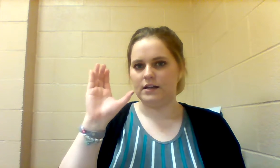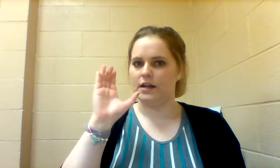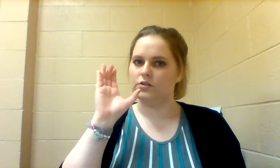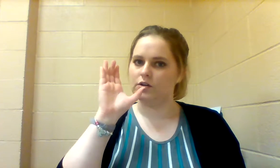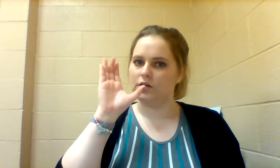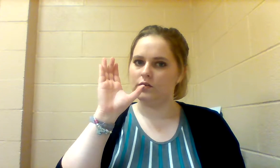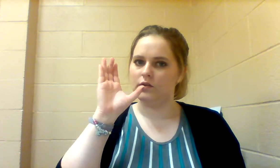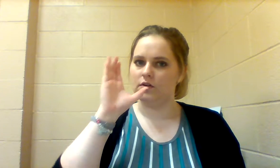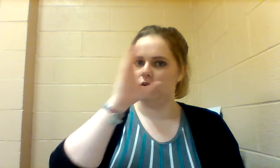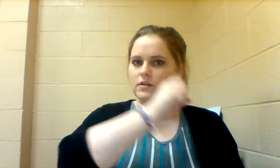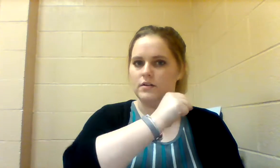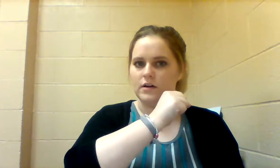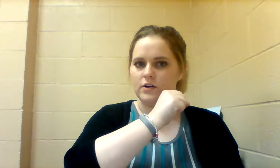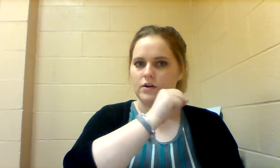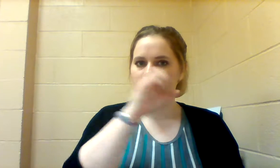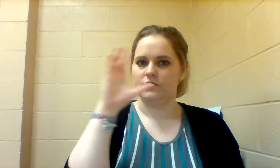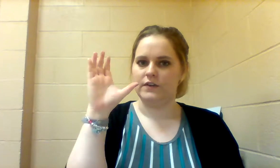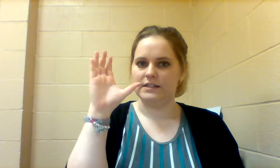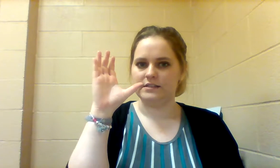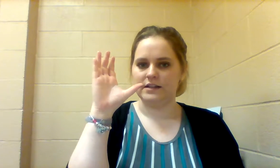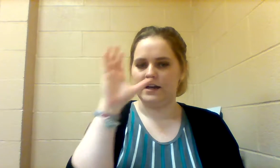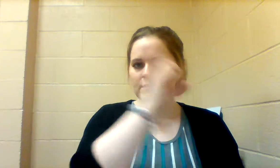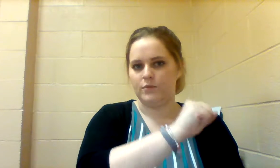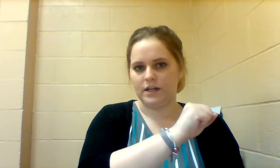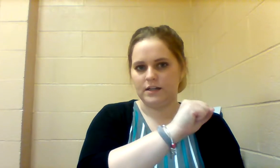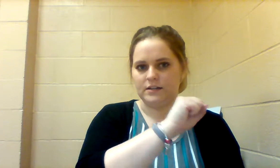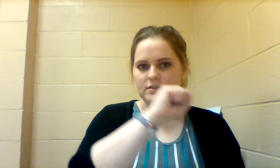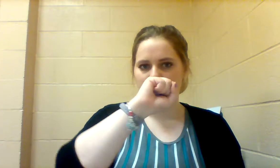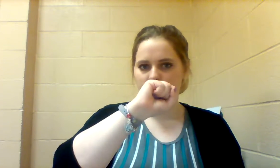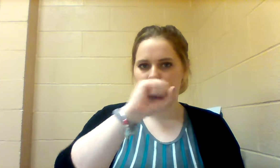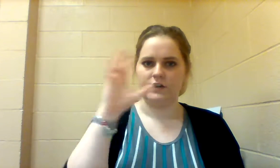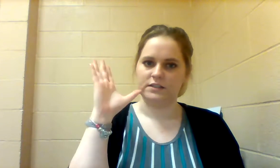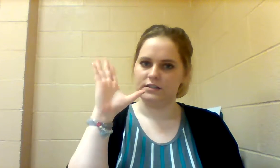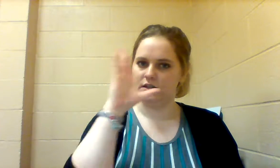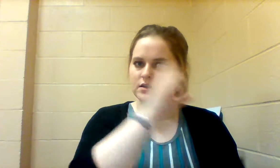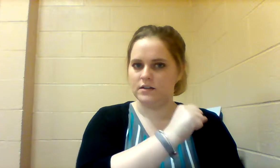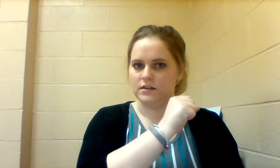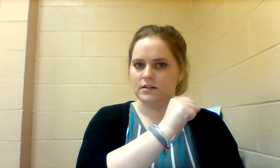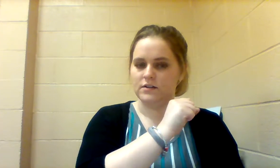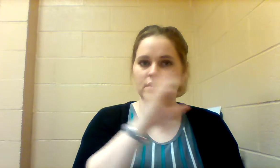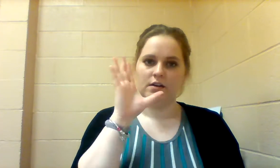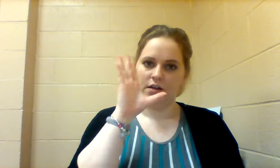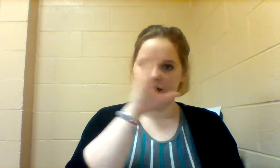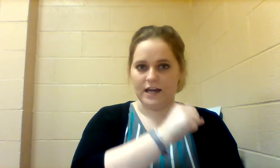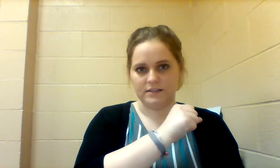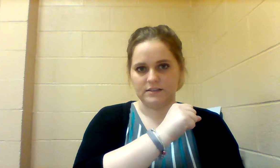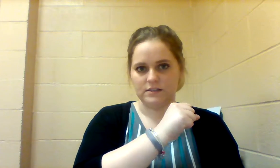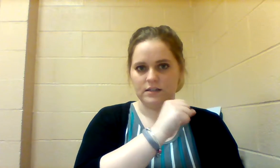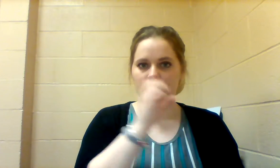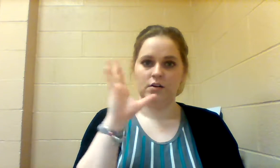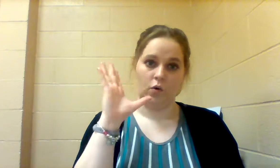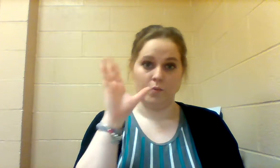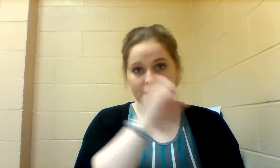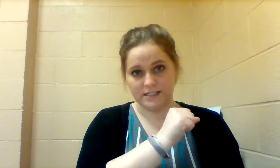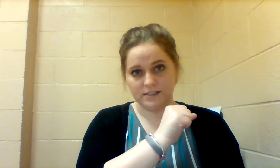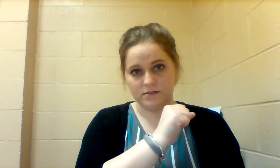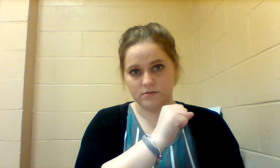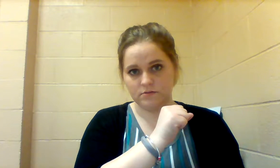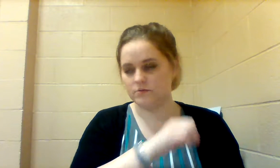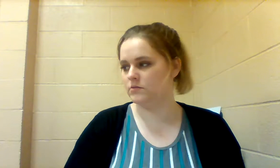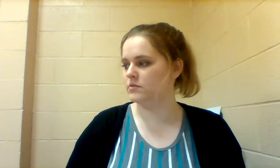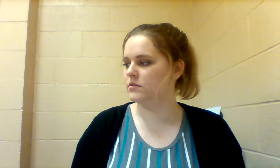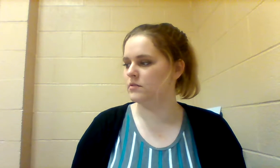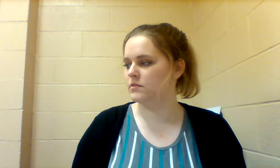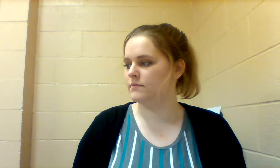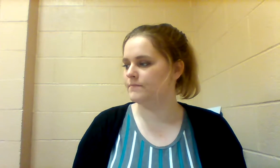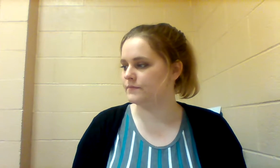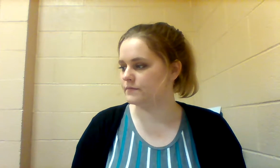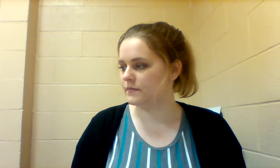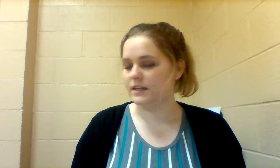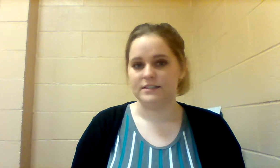and you go across your face and bring it into a fist GUESS or MISS